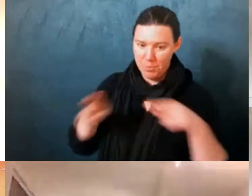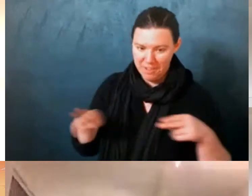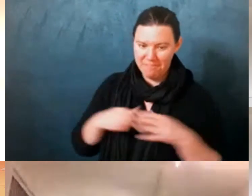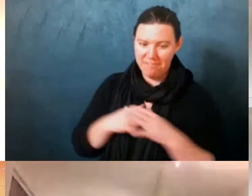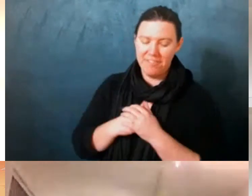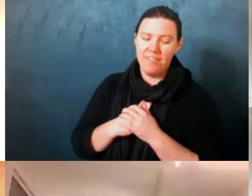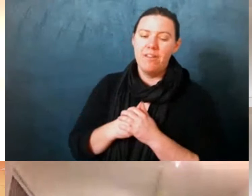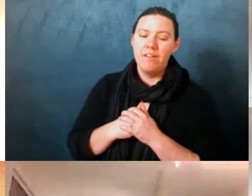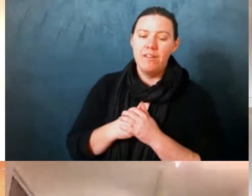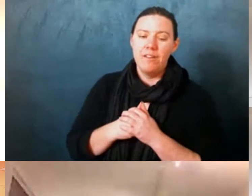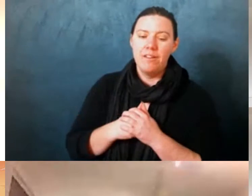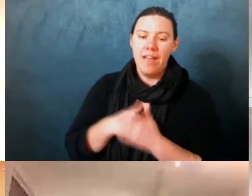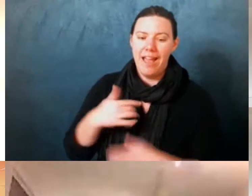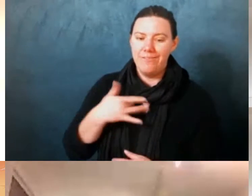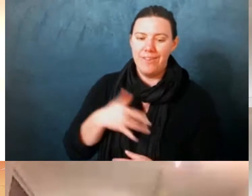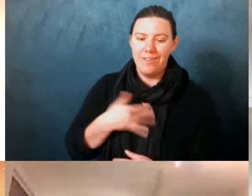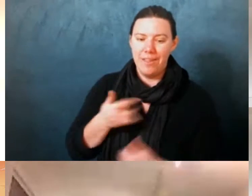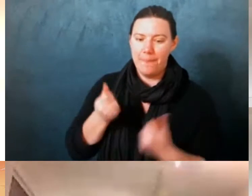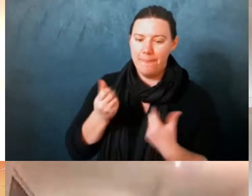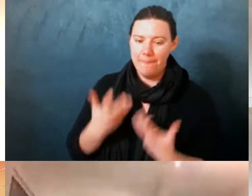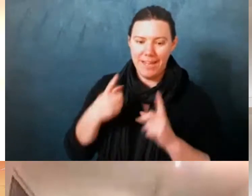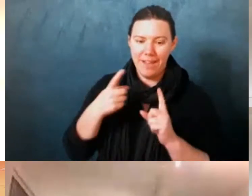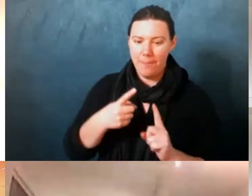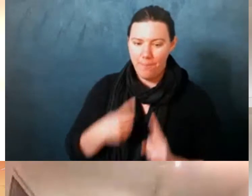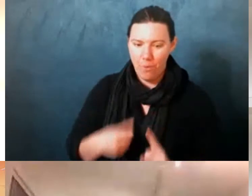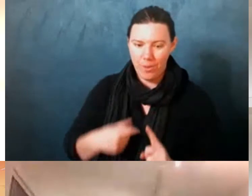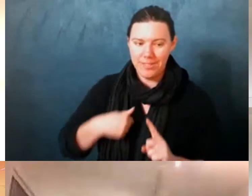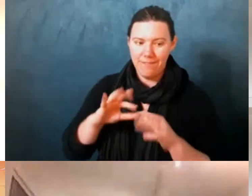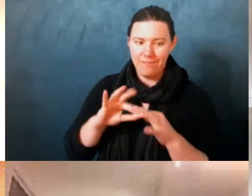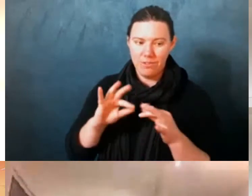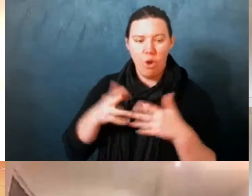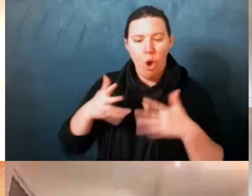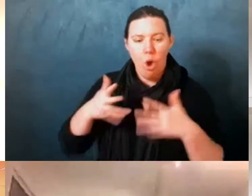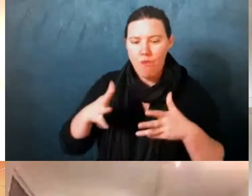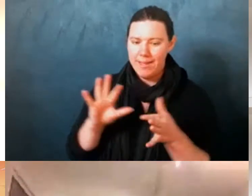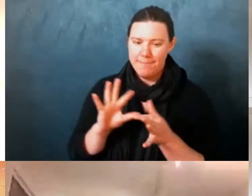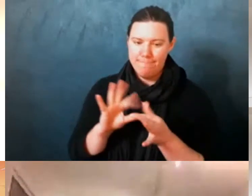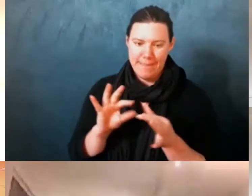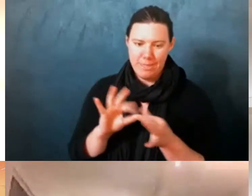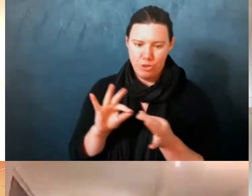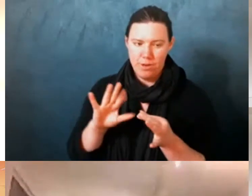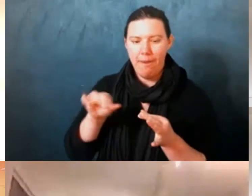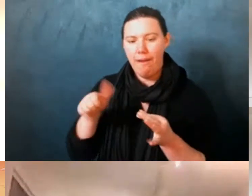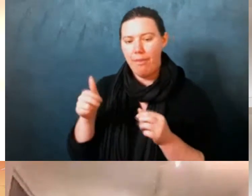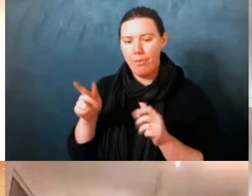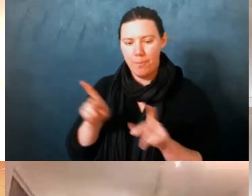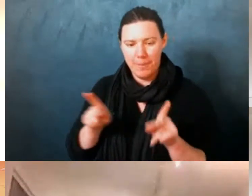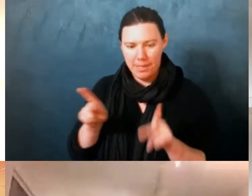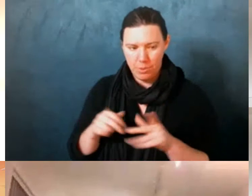I feel like many of the points that I'm concerned about have been covered by a number of people.